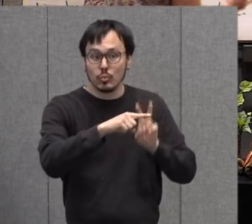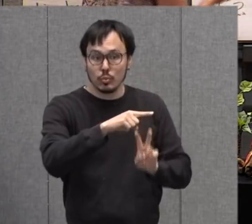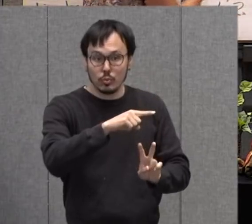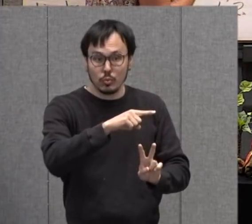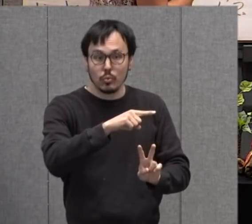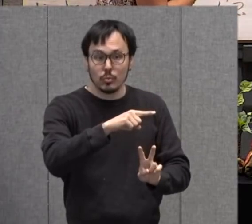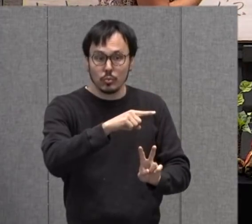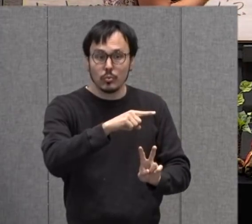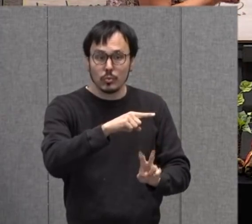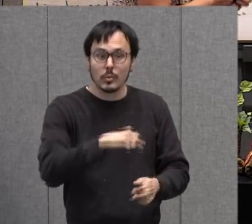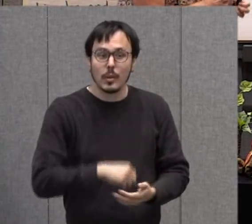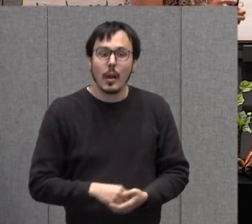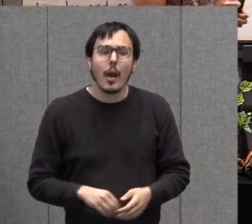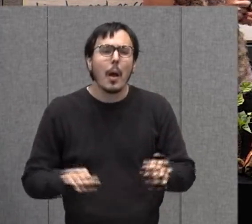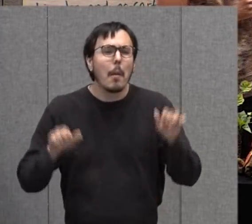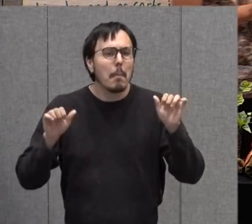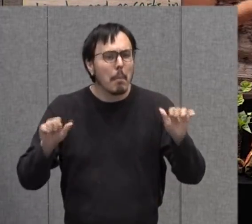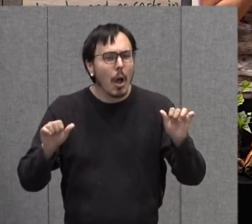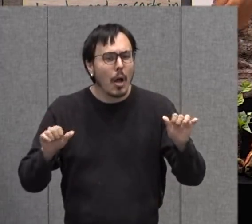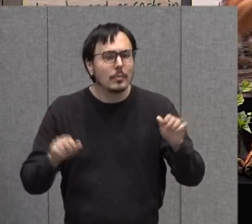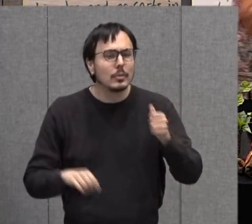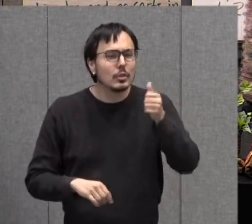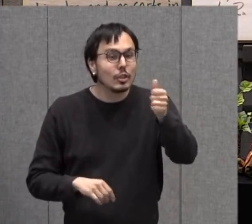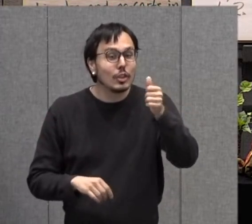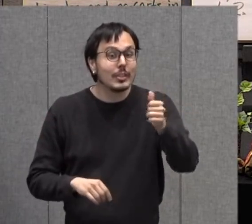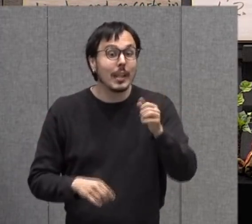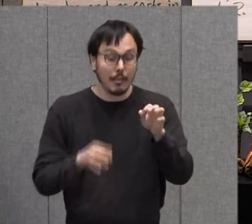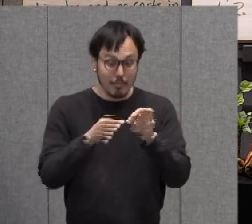Okay, you may have said it differently and that's okay.